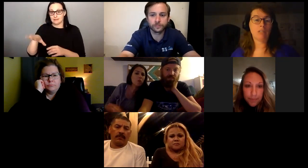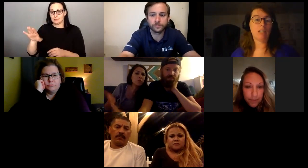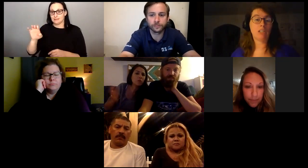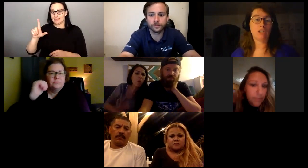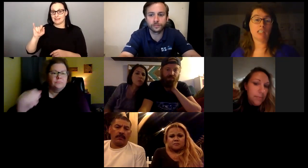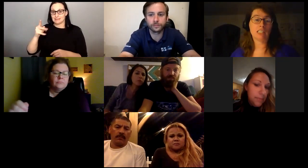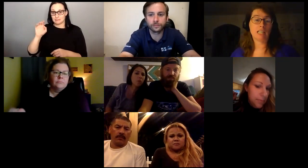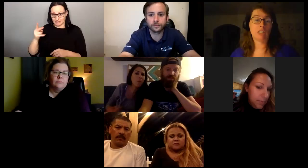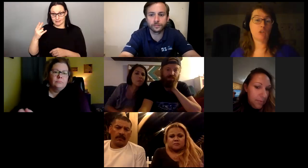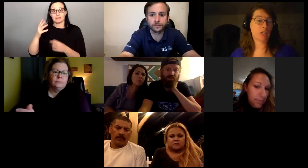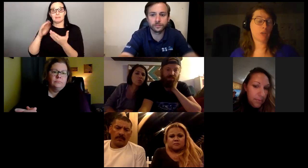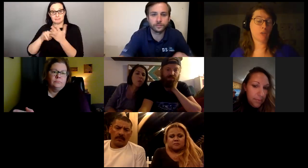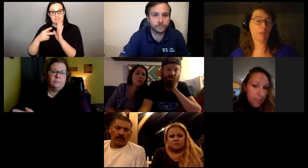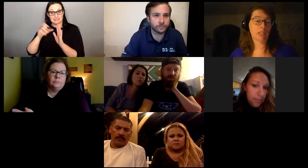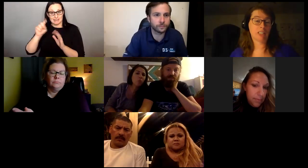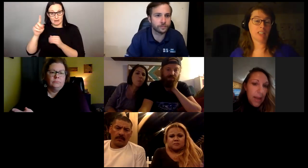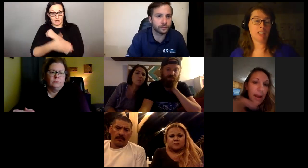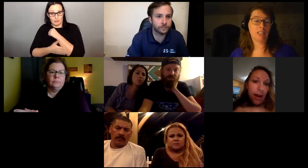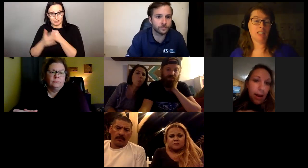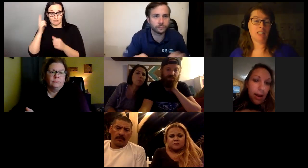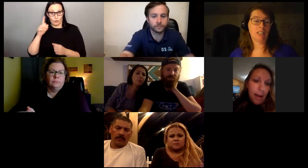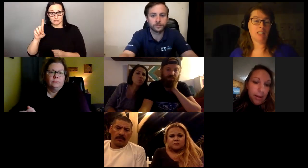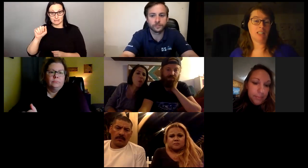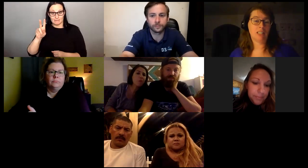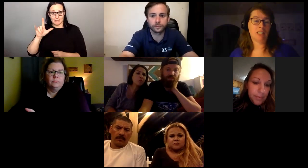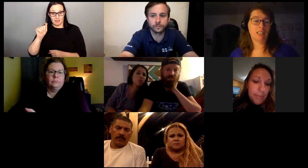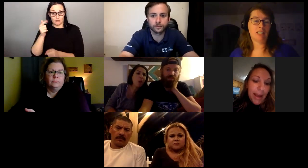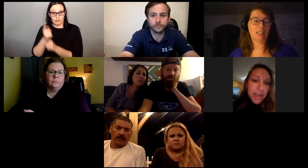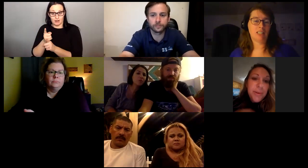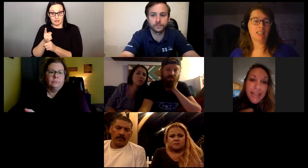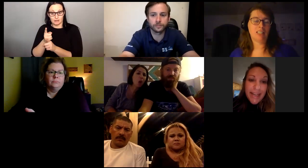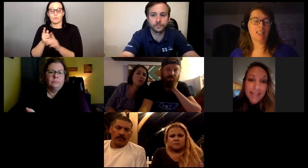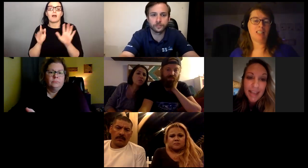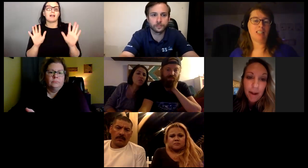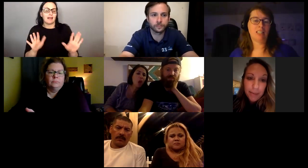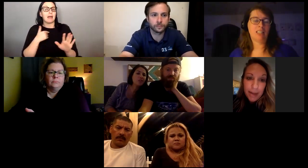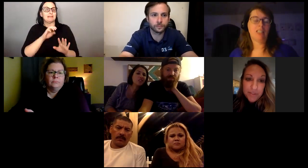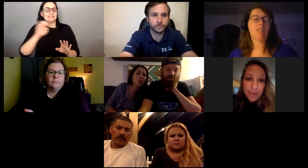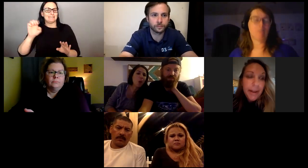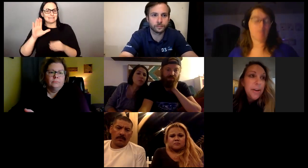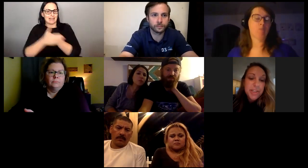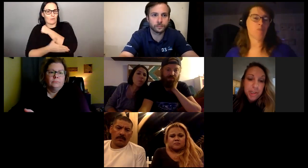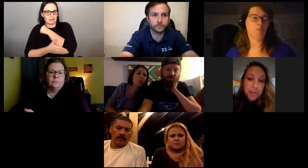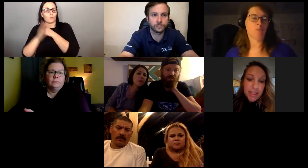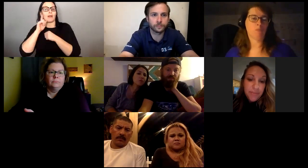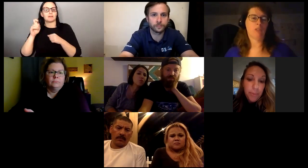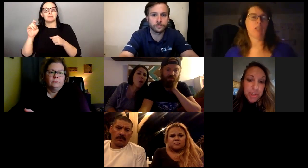you're in san diego crown are correct i'm actually in east county would have